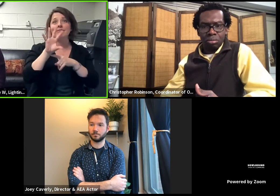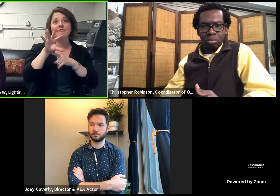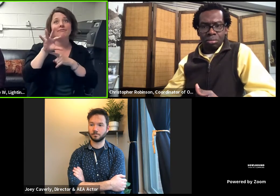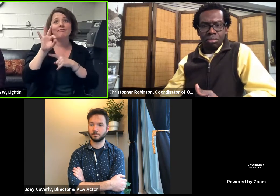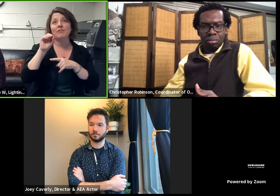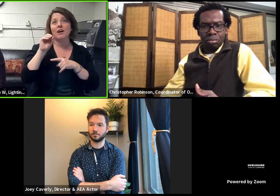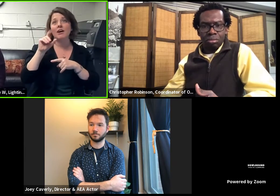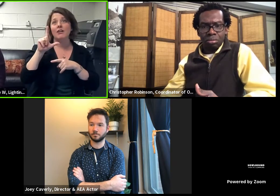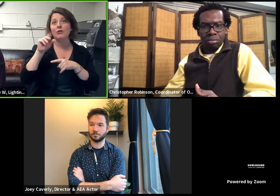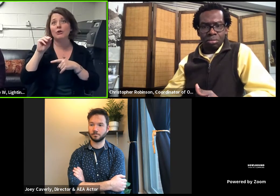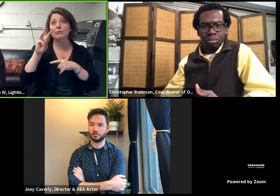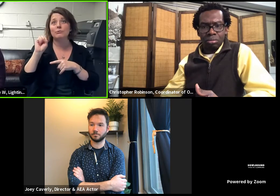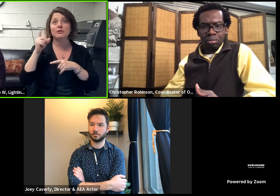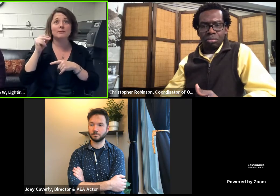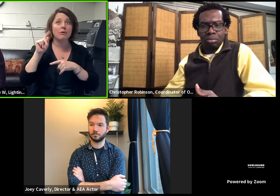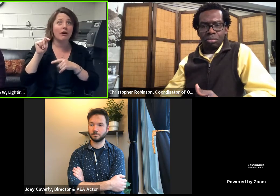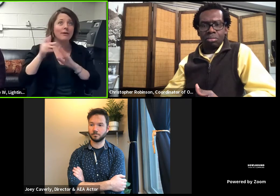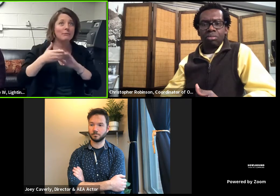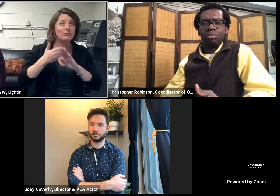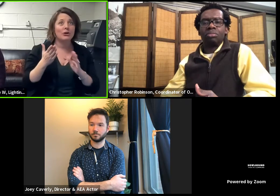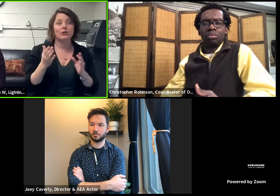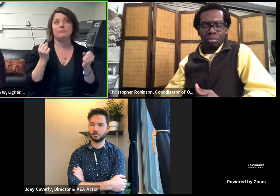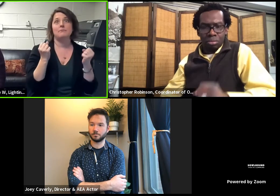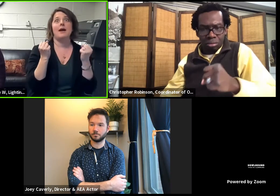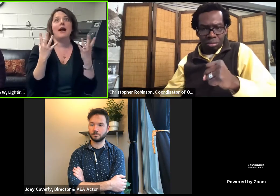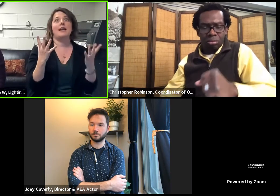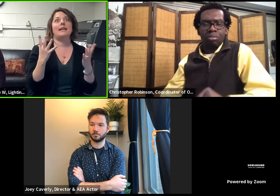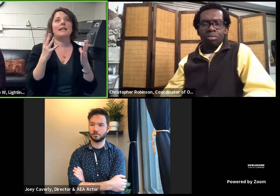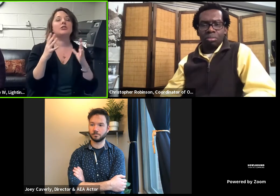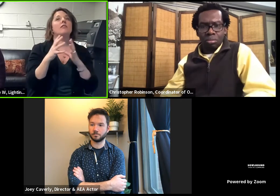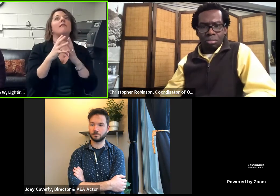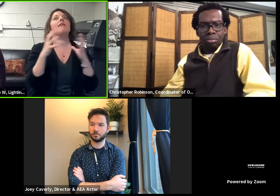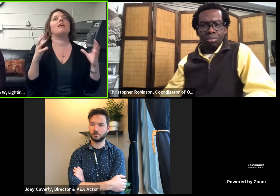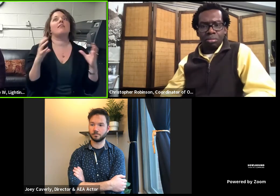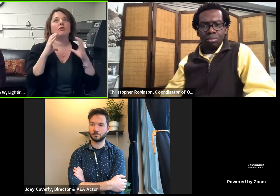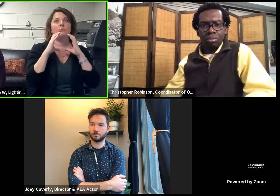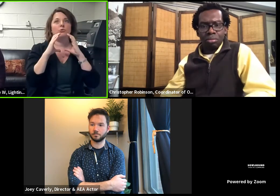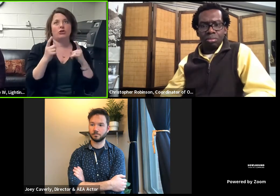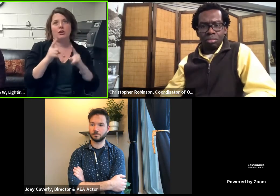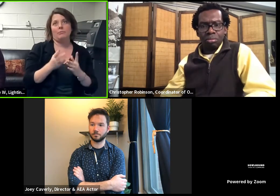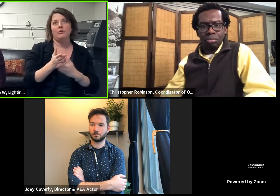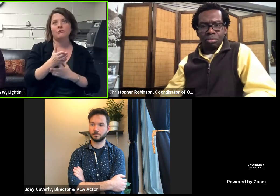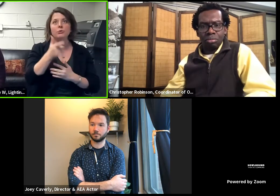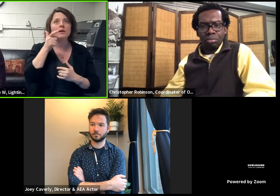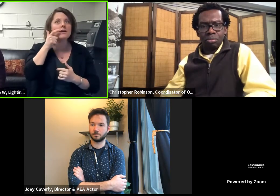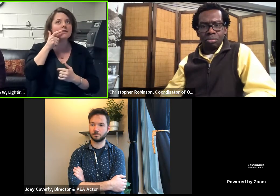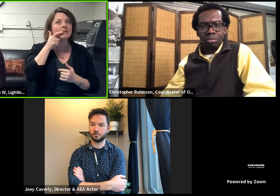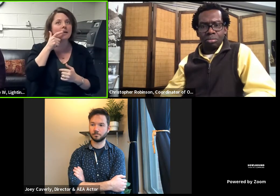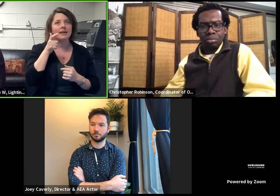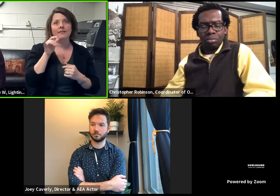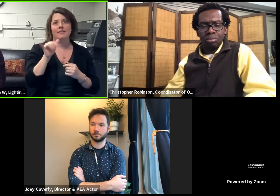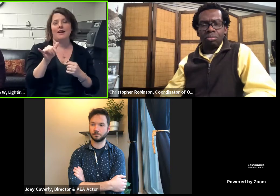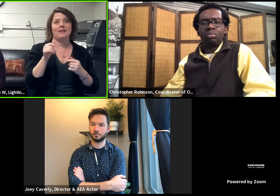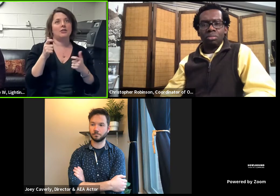with all these people back behind the scenes kind of. There's so many different, so much different communication